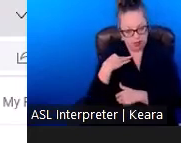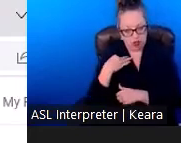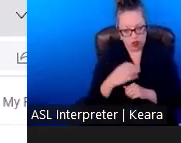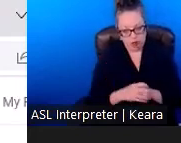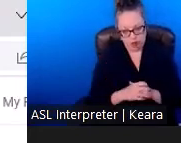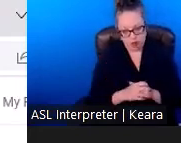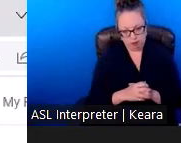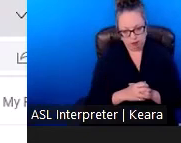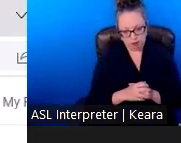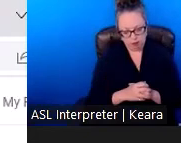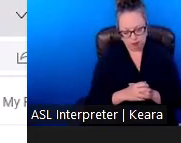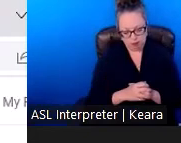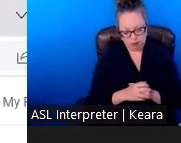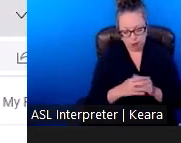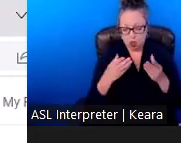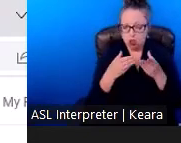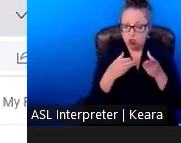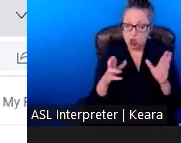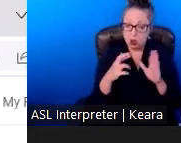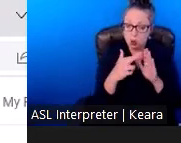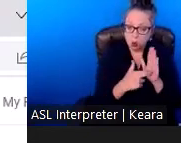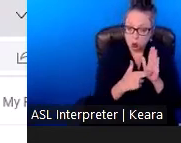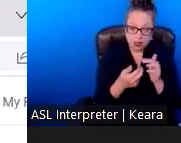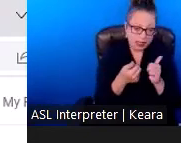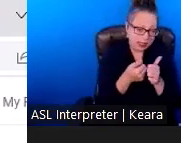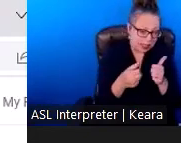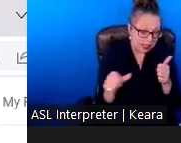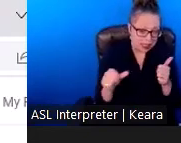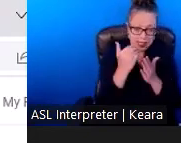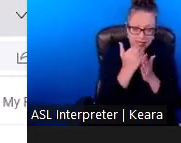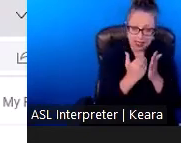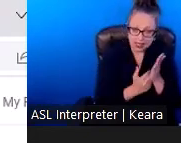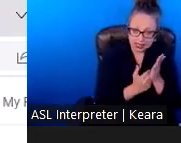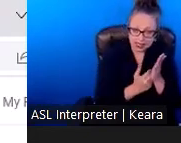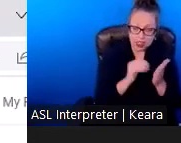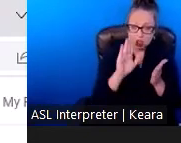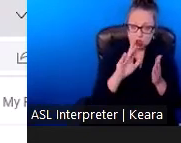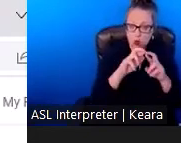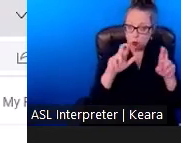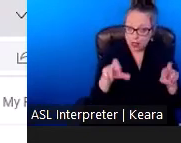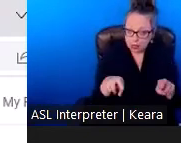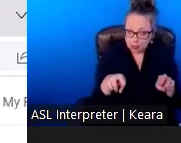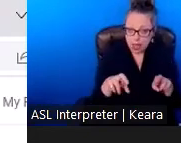As a general rule, anything that could be listed in your resume should be omitted from